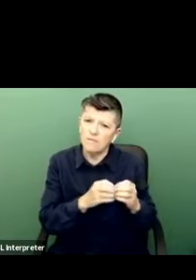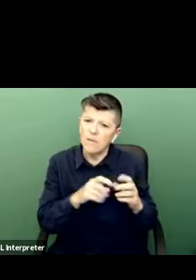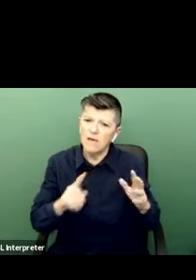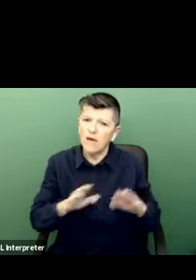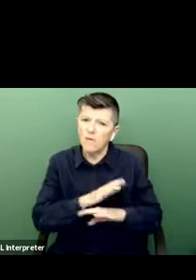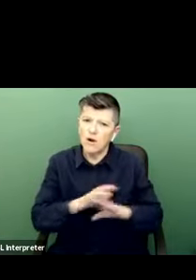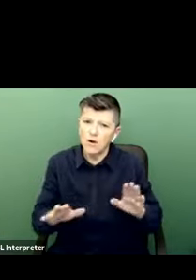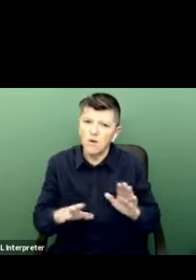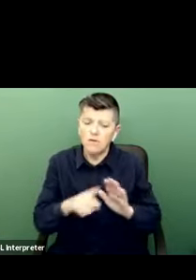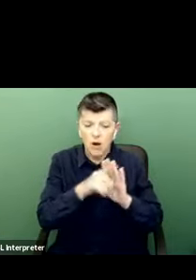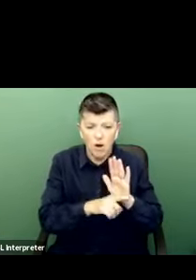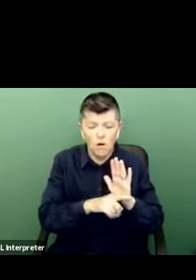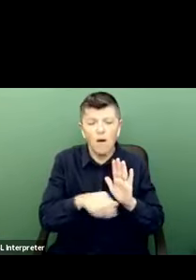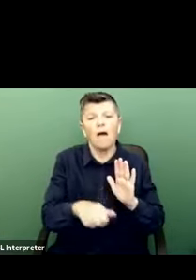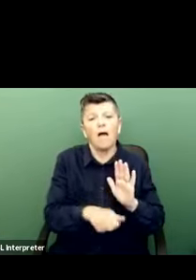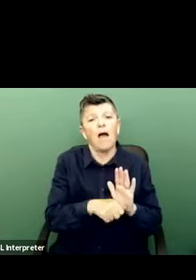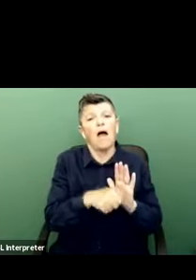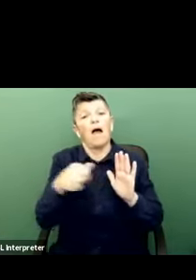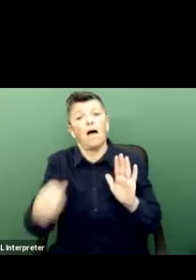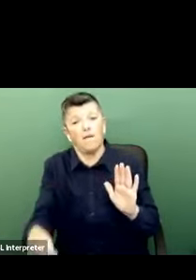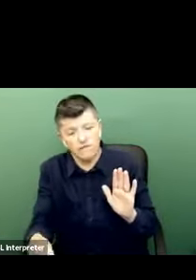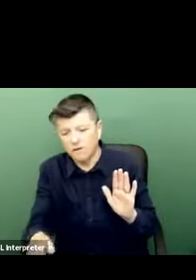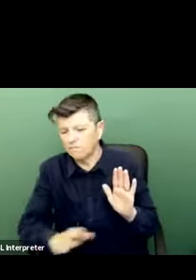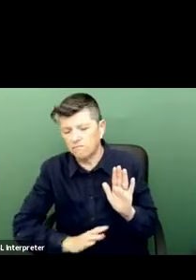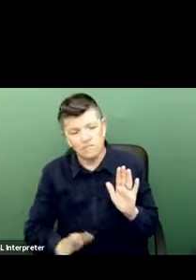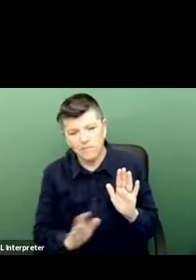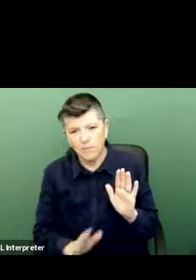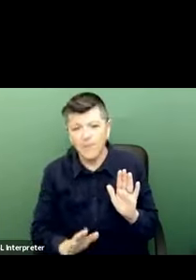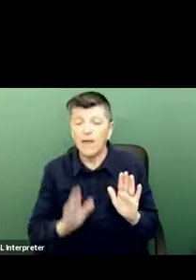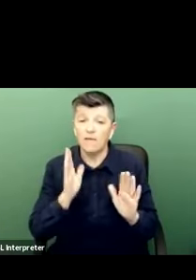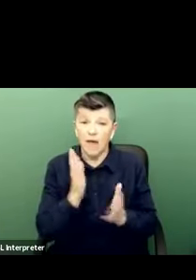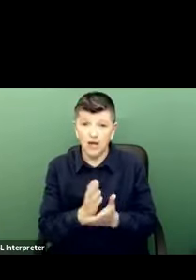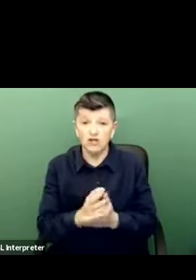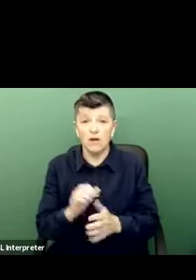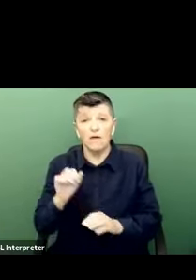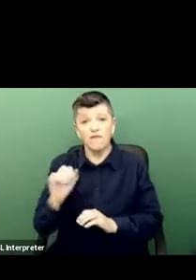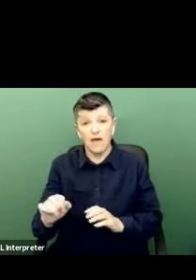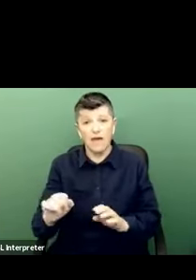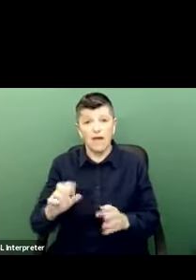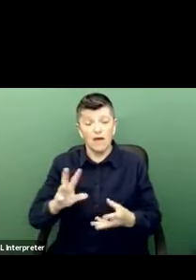come only imaginary rights. It is easy to see that Bentham's